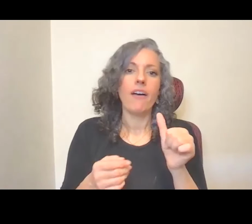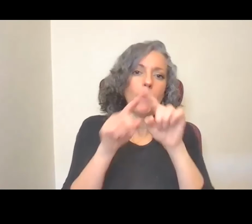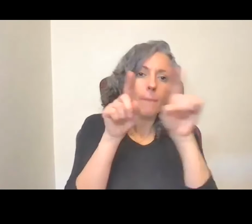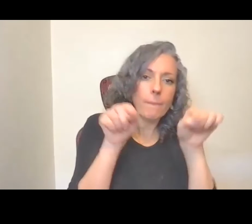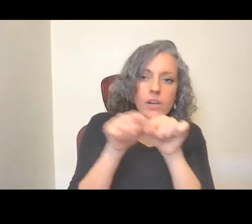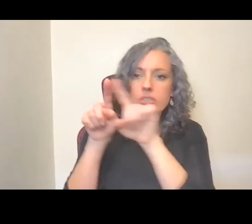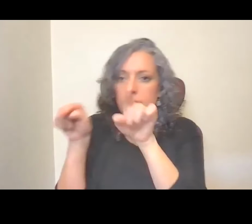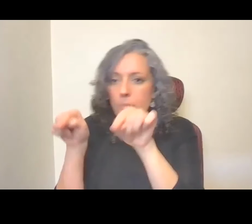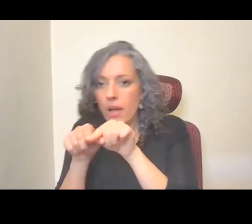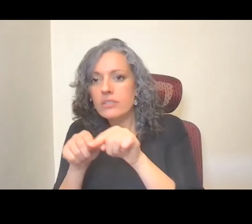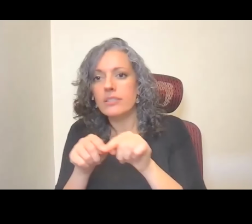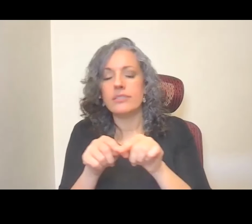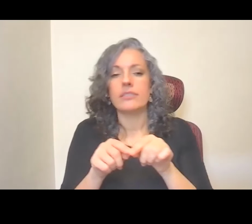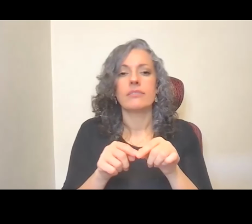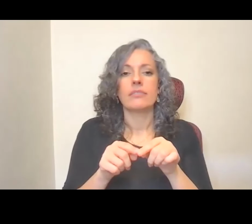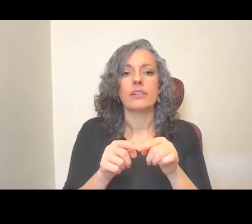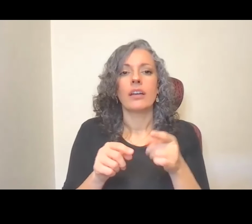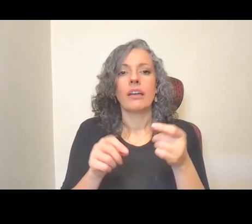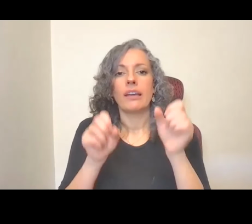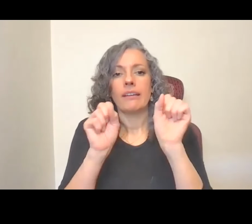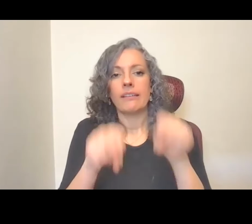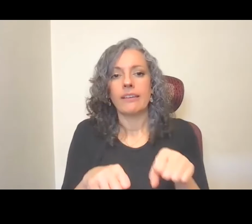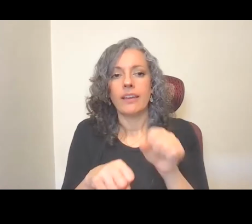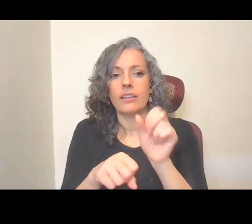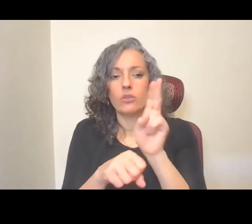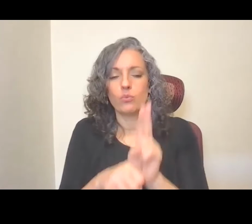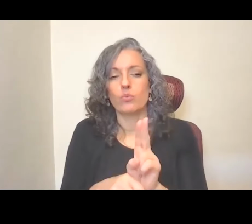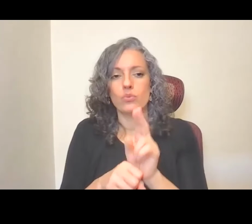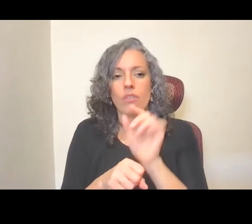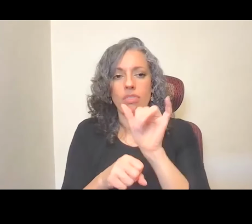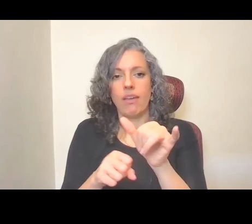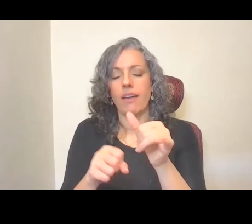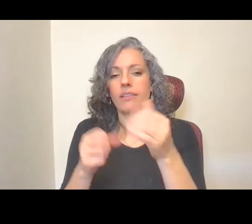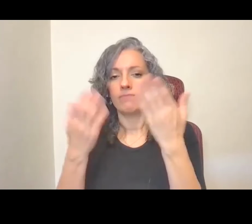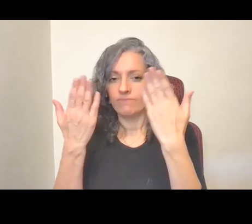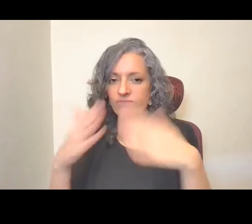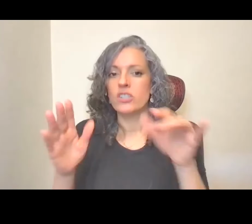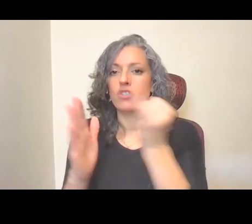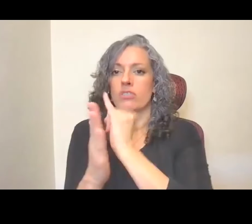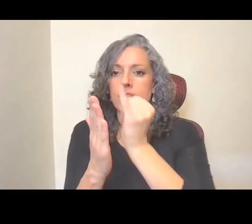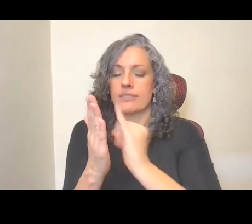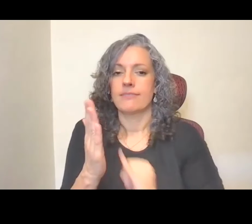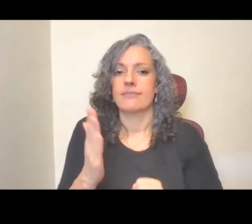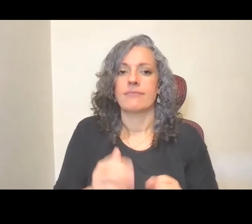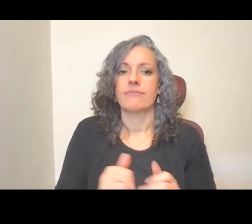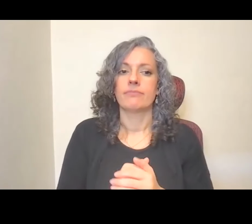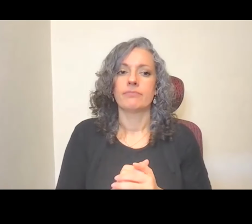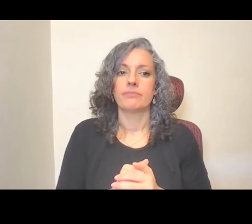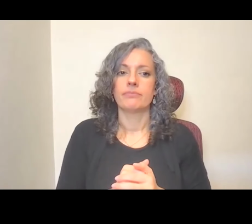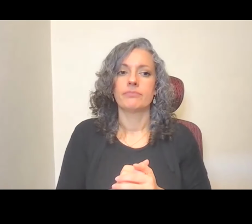detailed screen and mockup once we have finished the design. So both of those design artifacts,